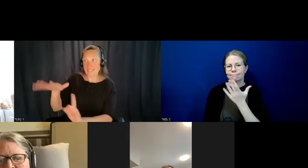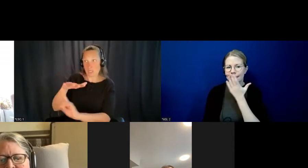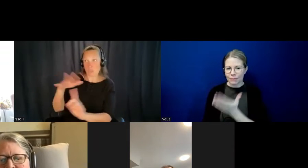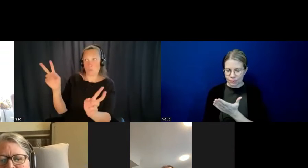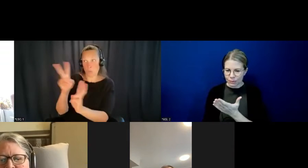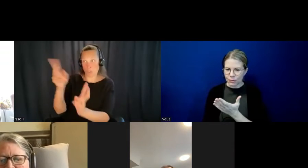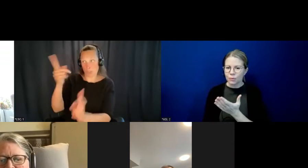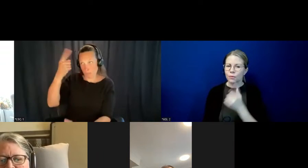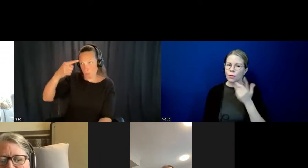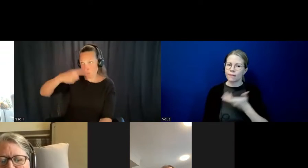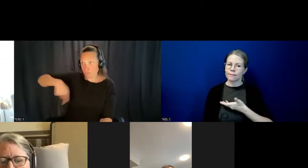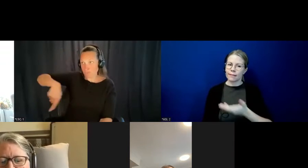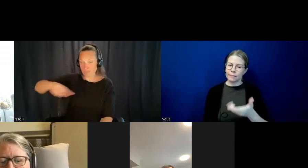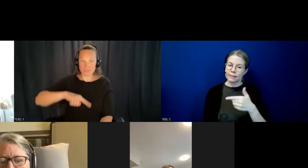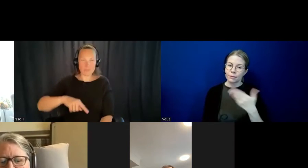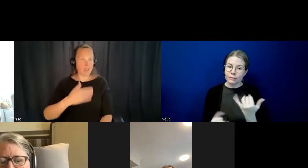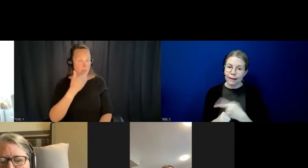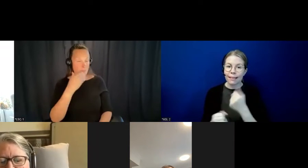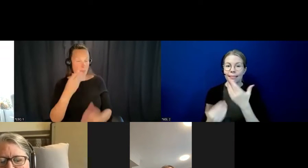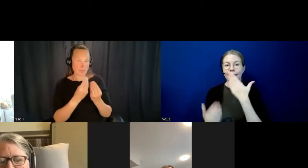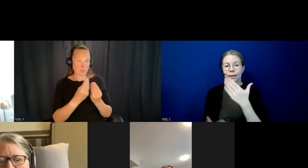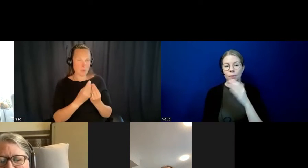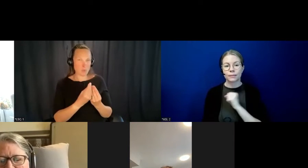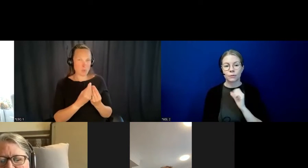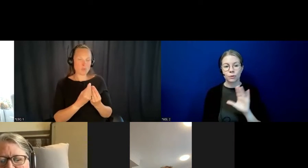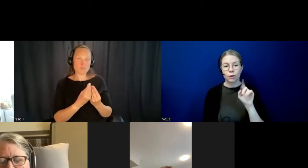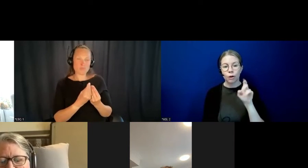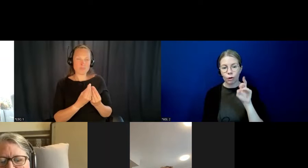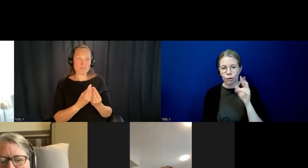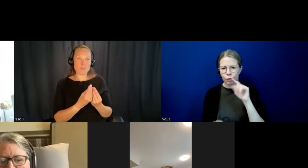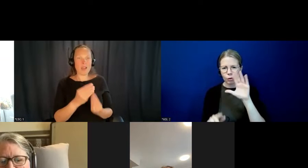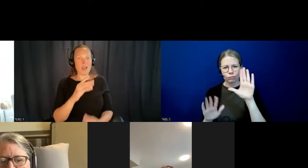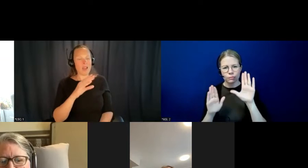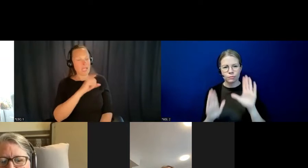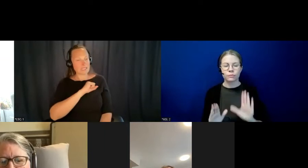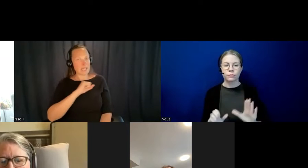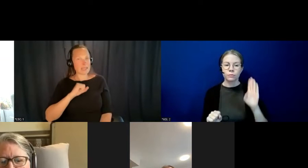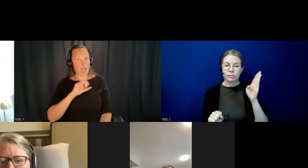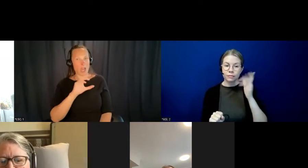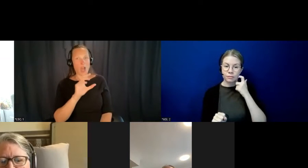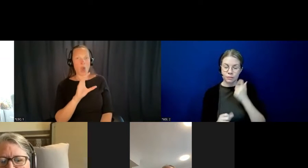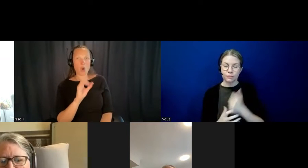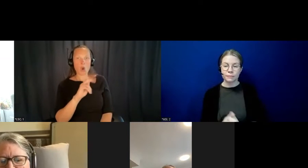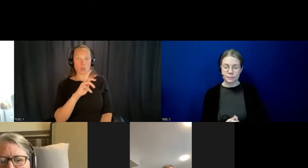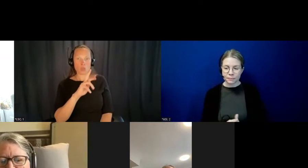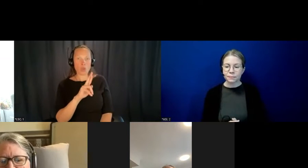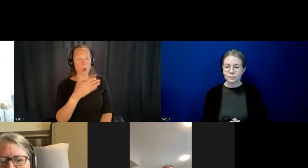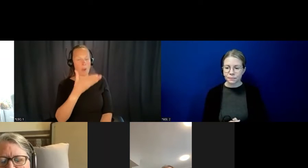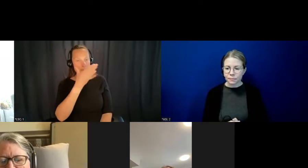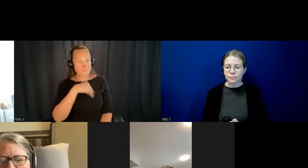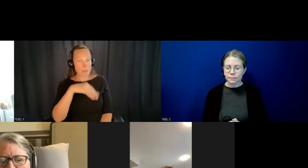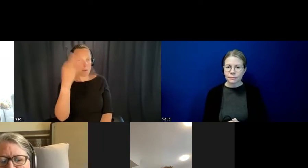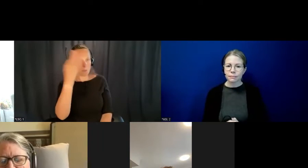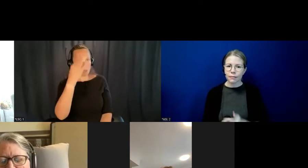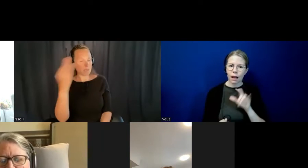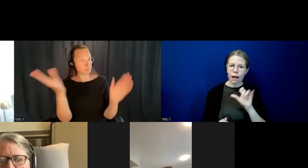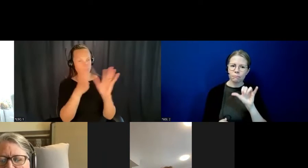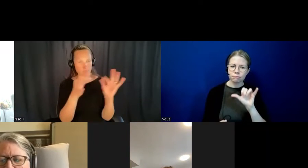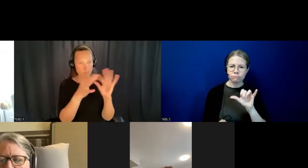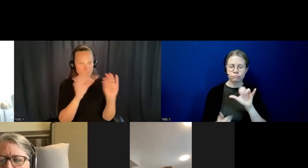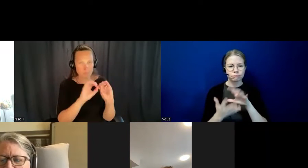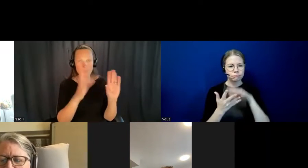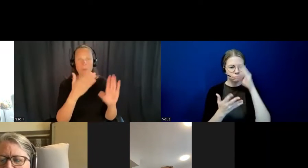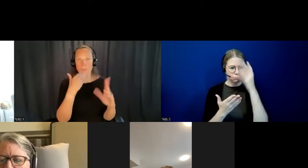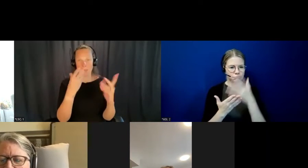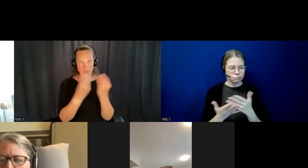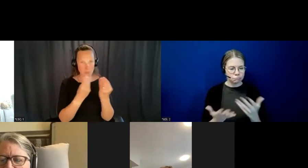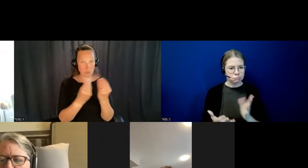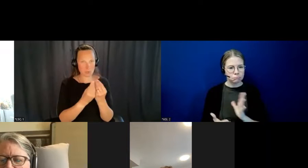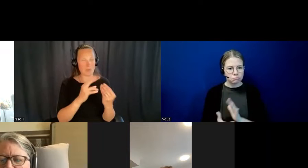SENATOR COTTER, FOR THAT WONDERFUL PRESENTATION. THAT WAS VERY INSIGHTFUL. TO ME,